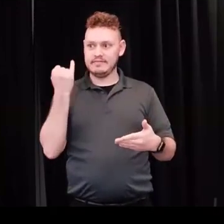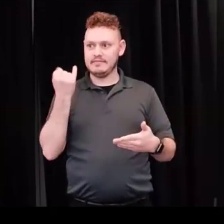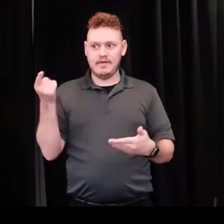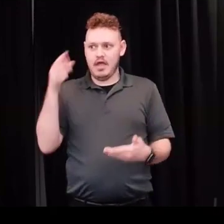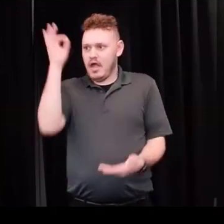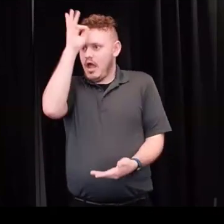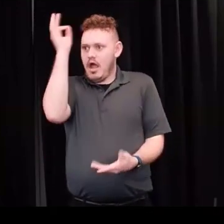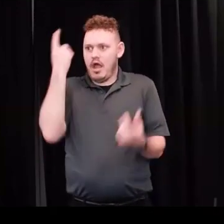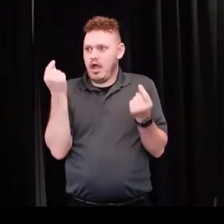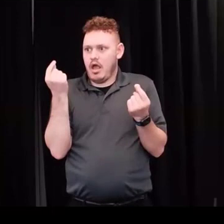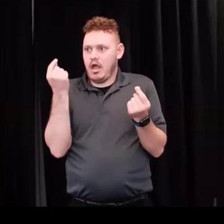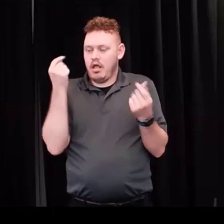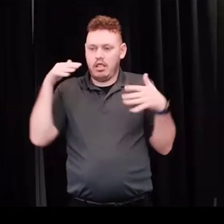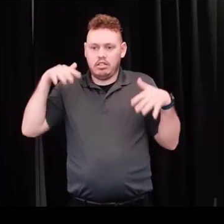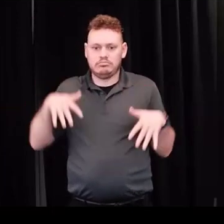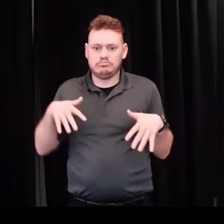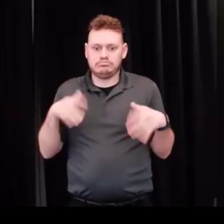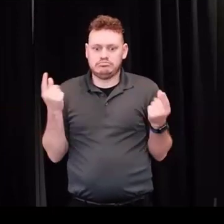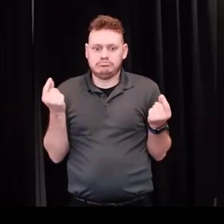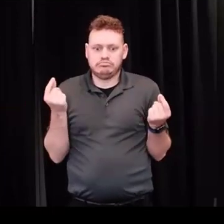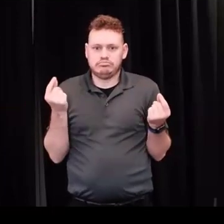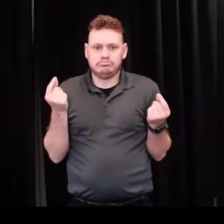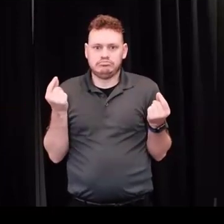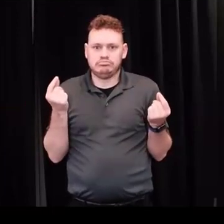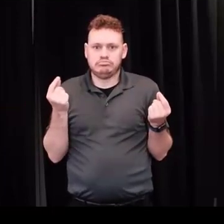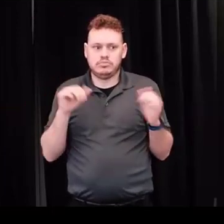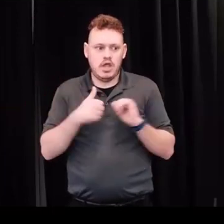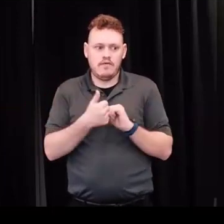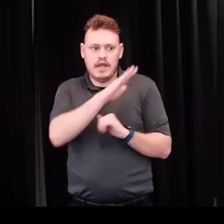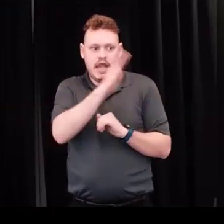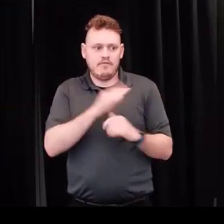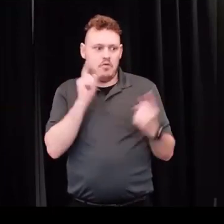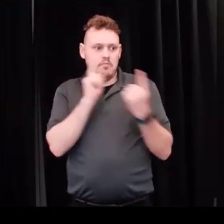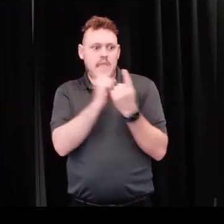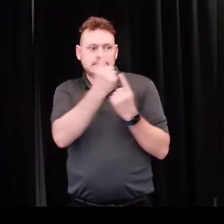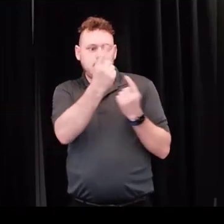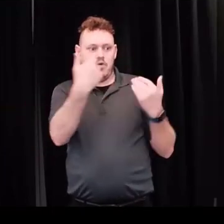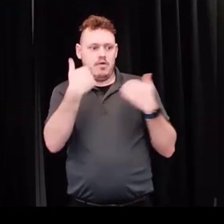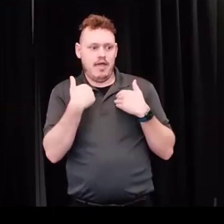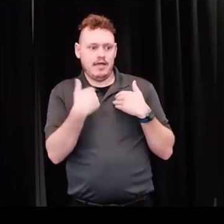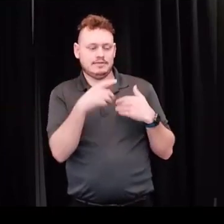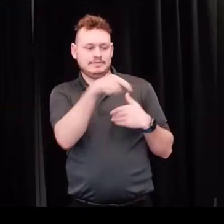idea what to do, I don't even know how to address this." or "I have never met a person who has this,